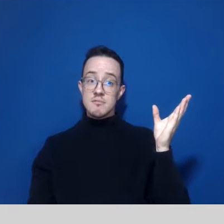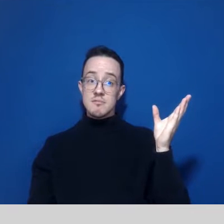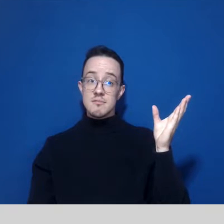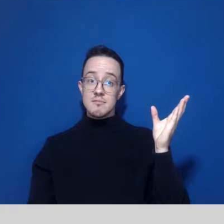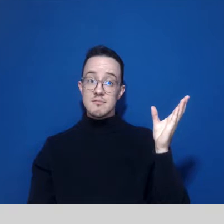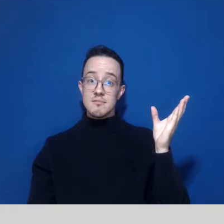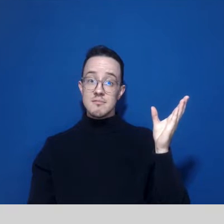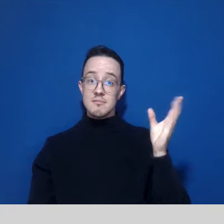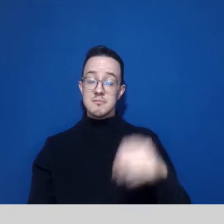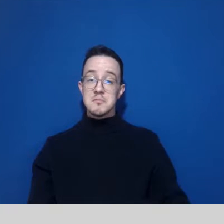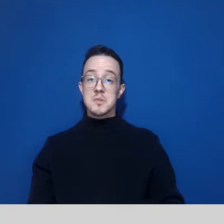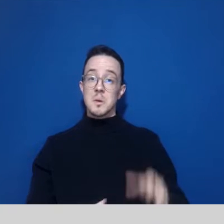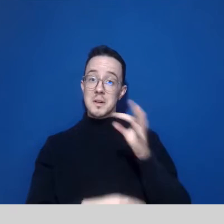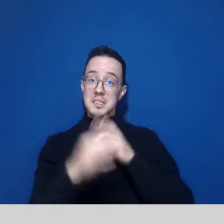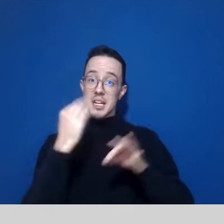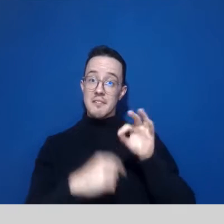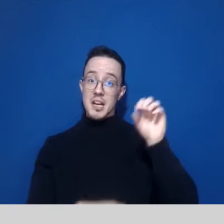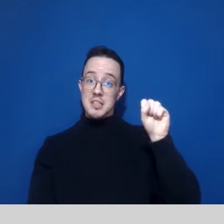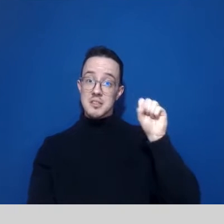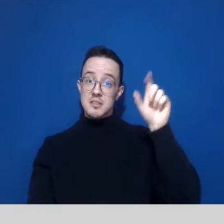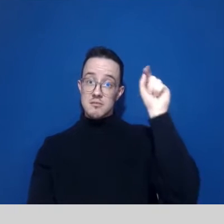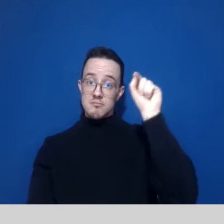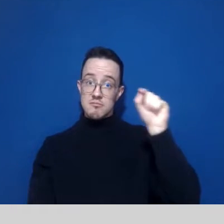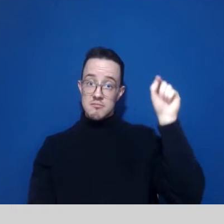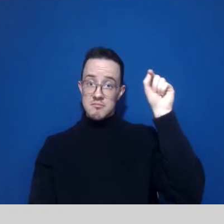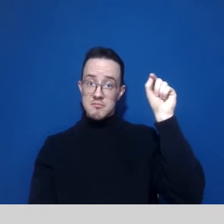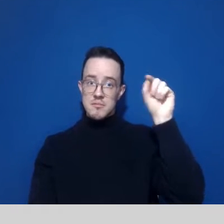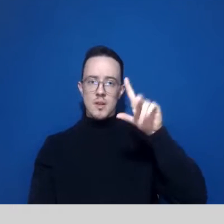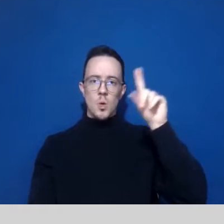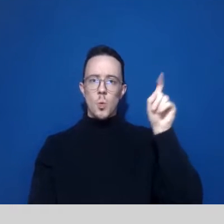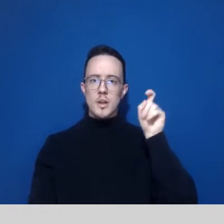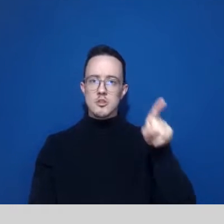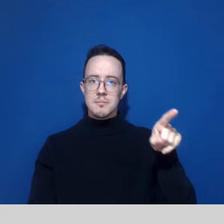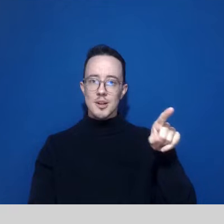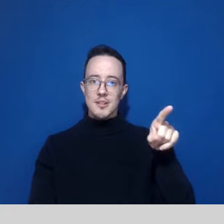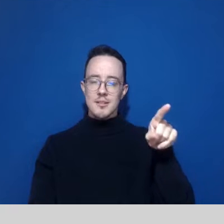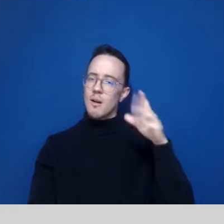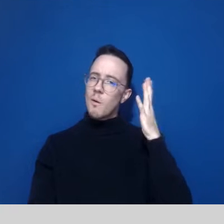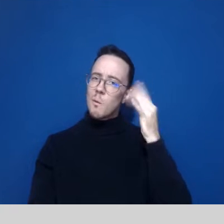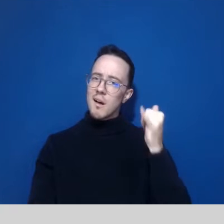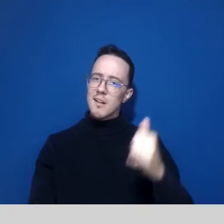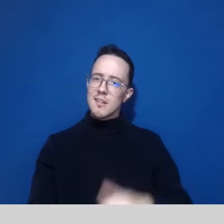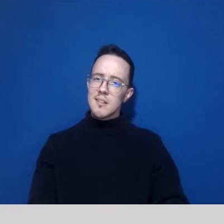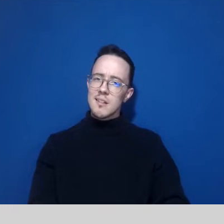So instead of the Š, a single character, there is a question mark, why is it like that?